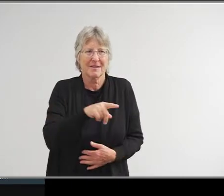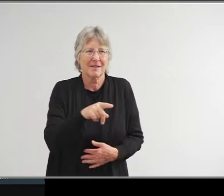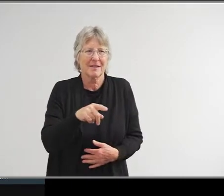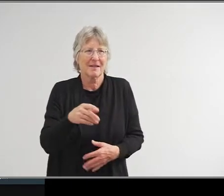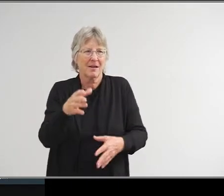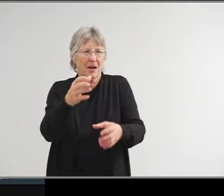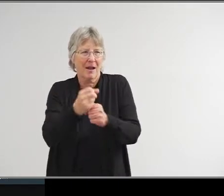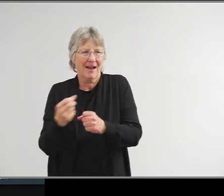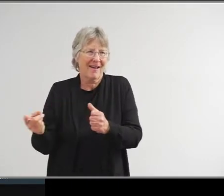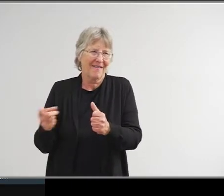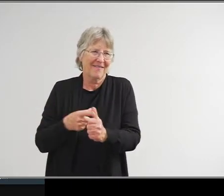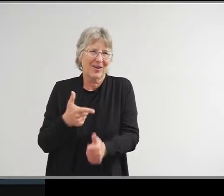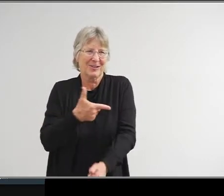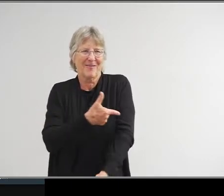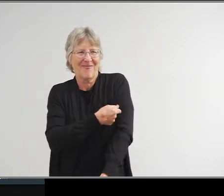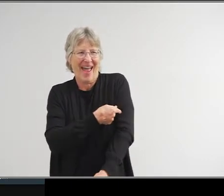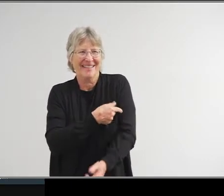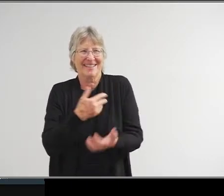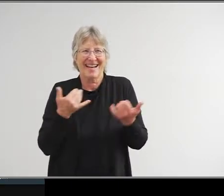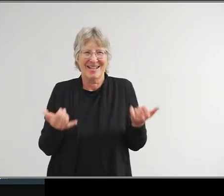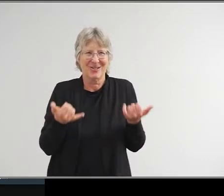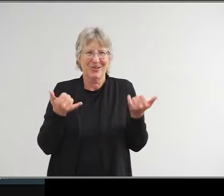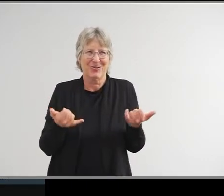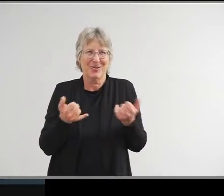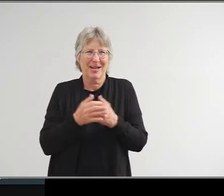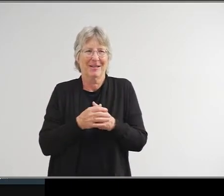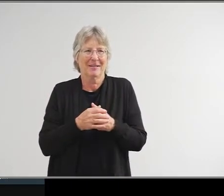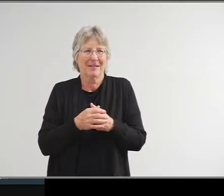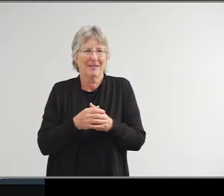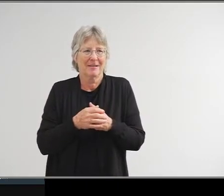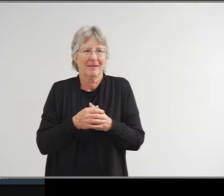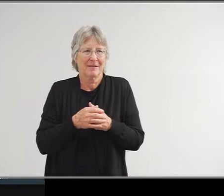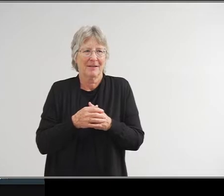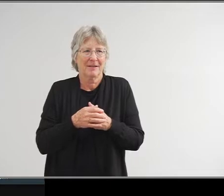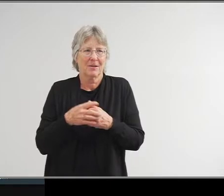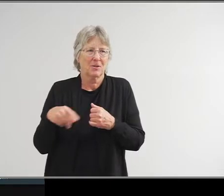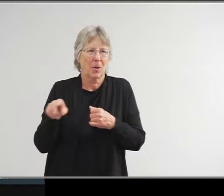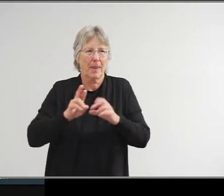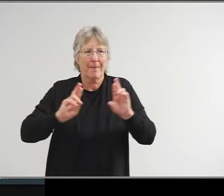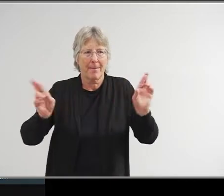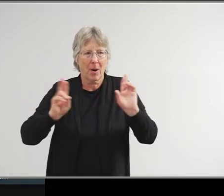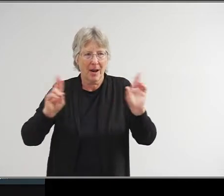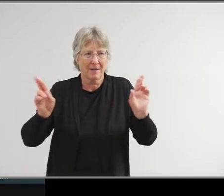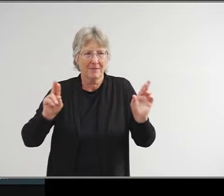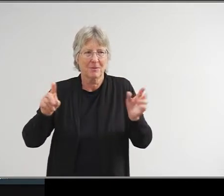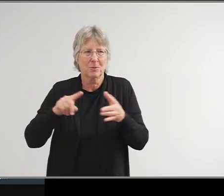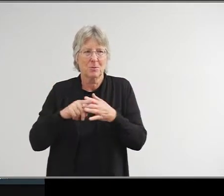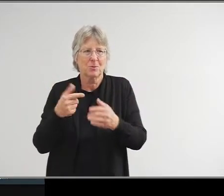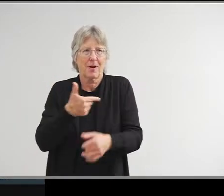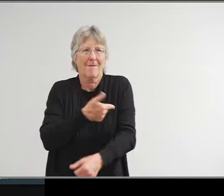their first vaccination today, so that they can be prepared as they begin to vaccinate others.